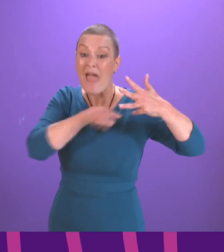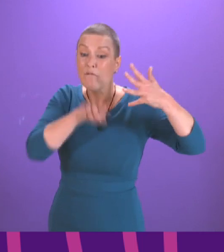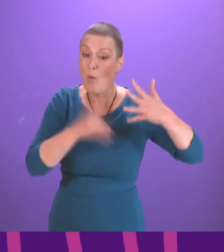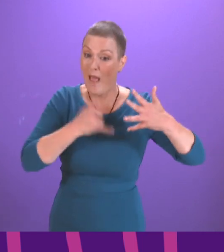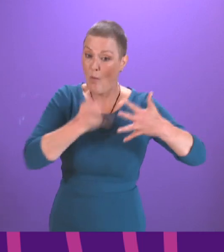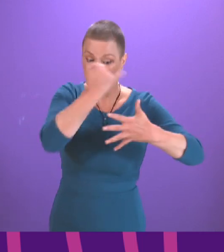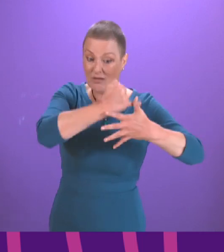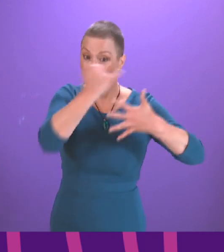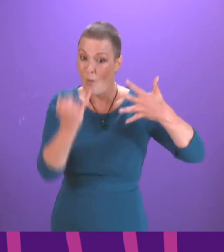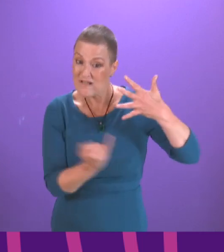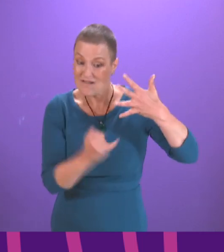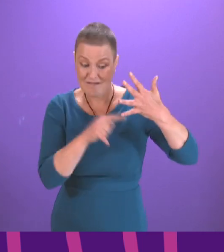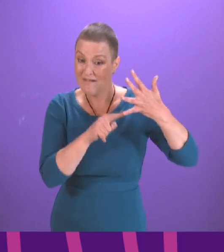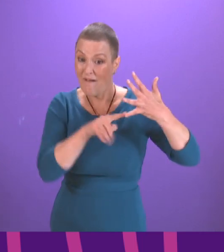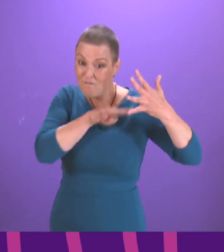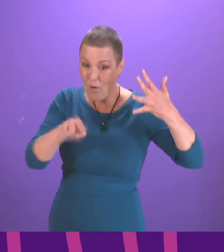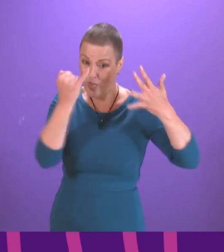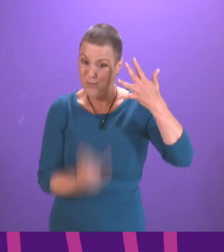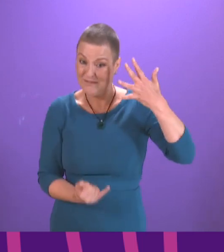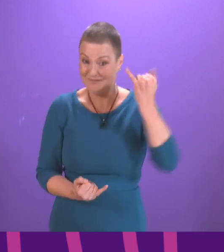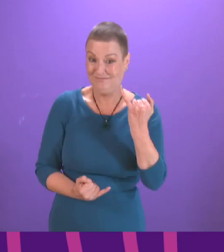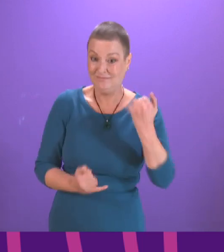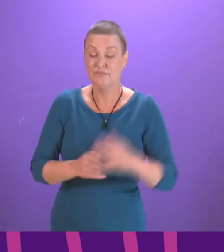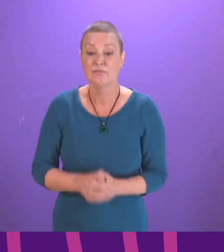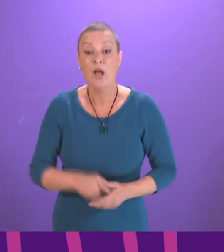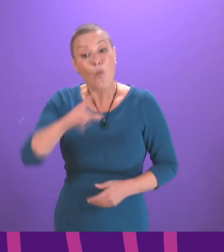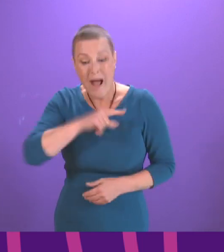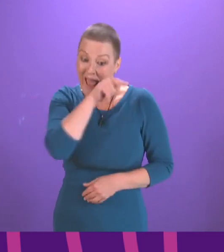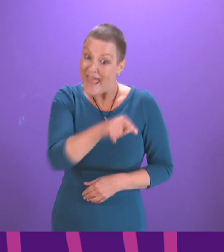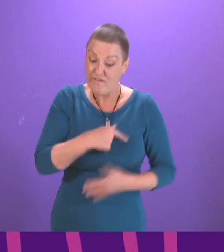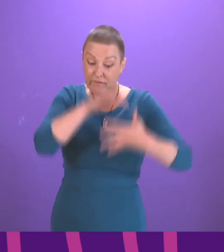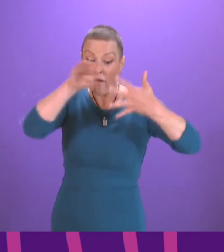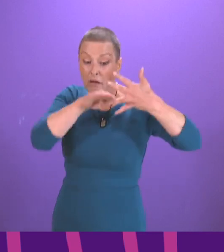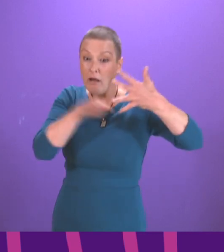level 4 when transmission is extremely high and threatens the capacity of the national health service to cope.